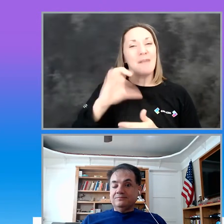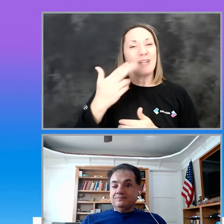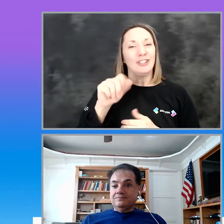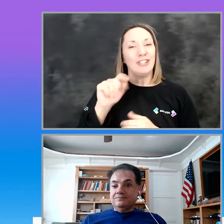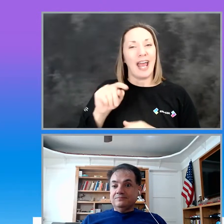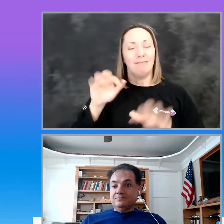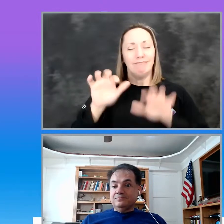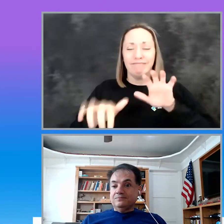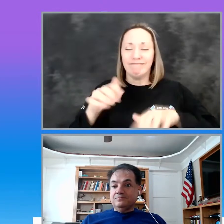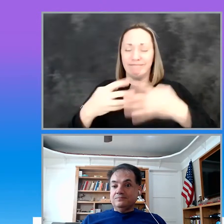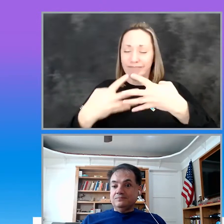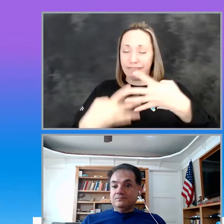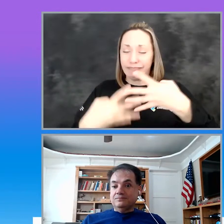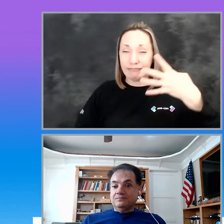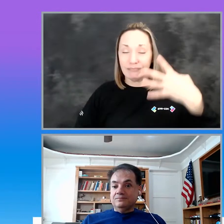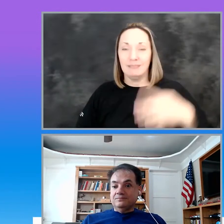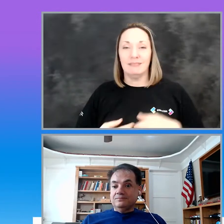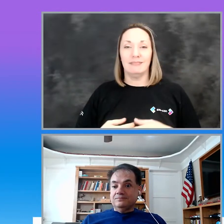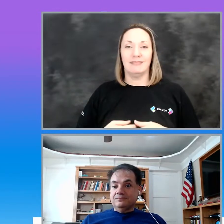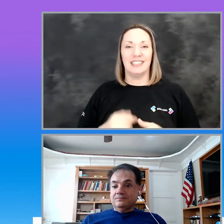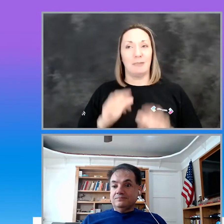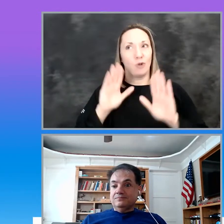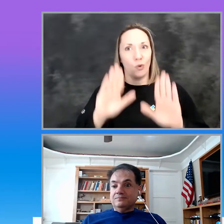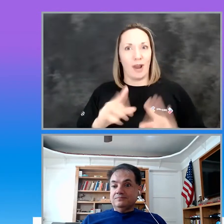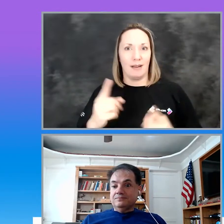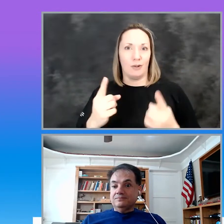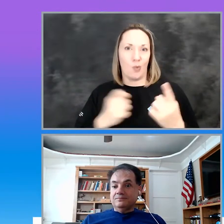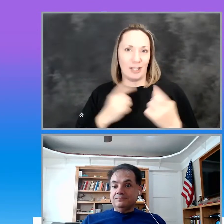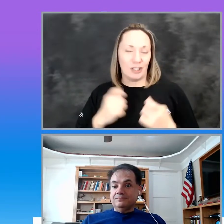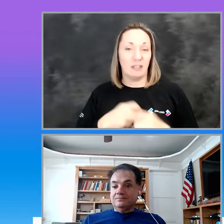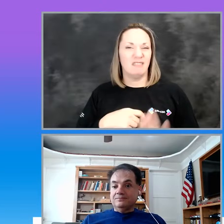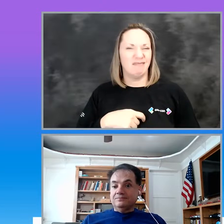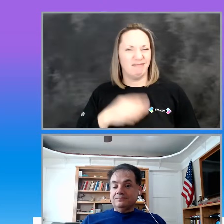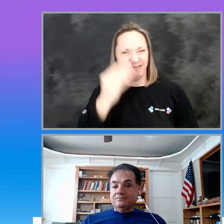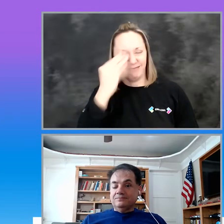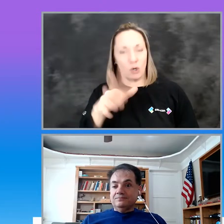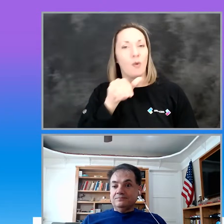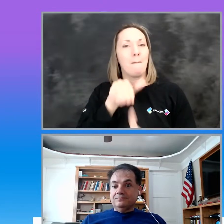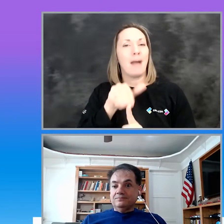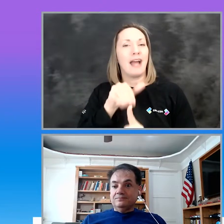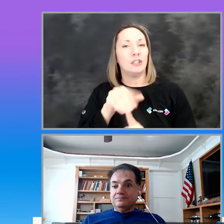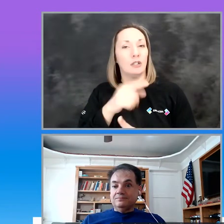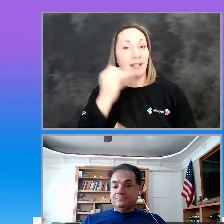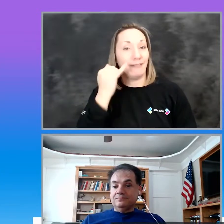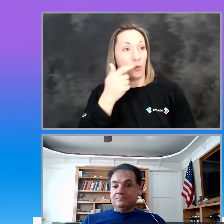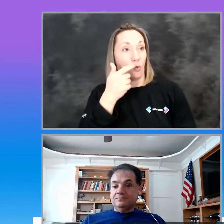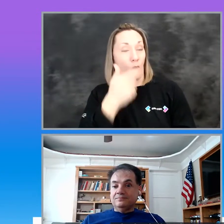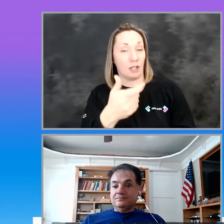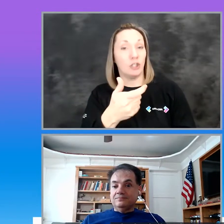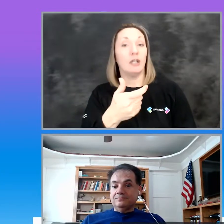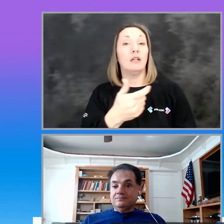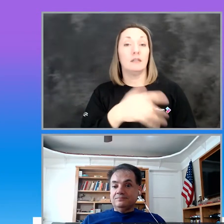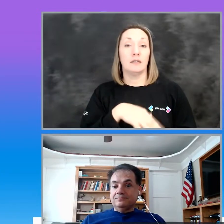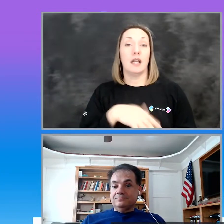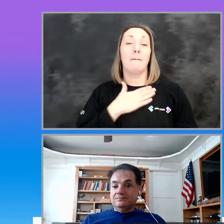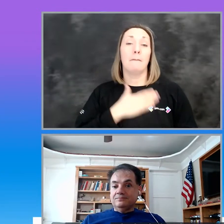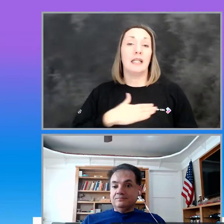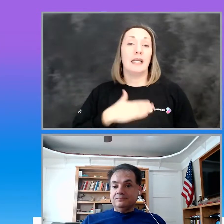and some great questions coming through. Just a reminder for all